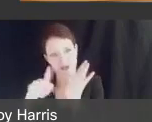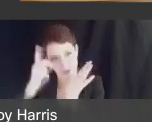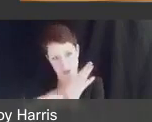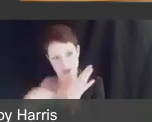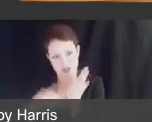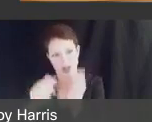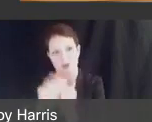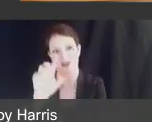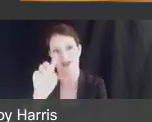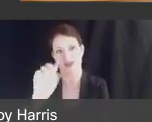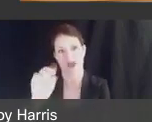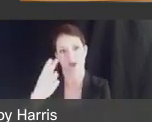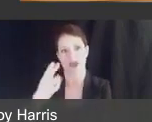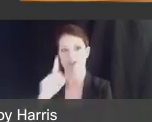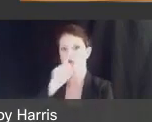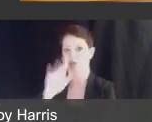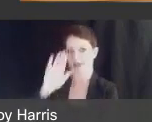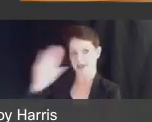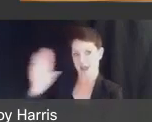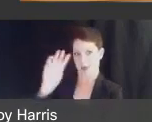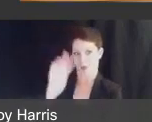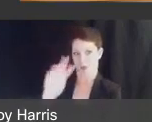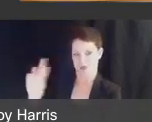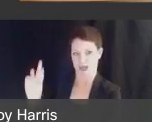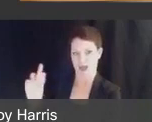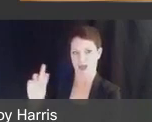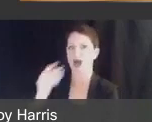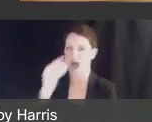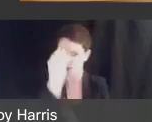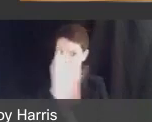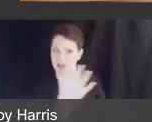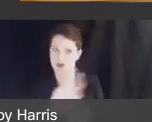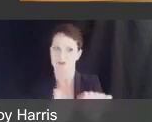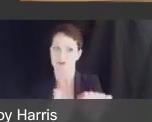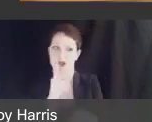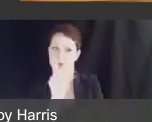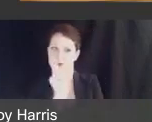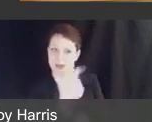that's actually their website. So we will follow up with you on that but I can tell you,